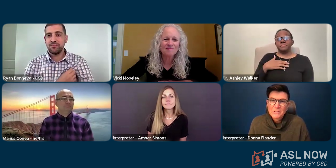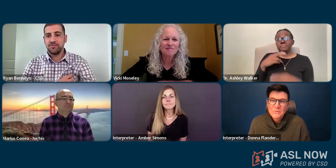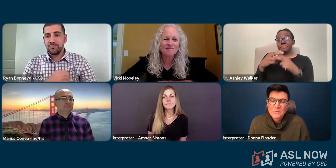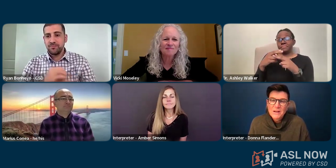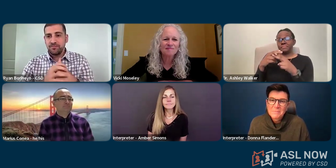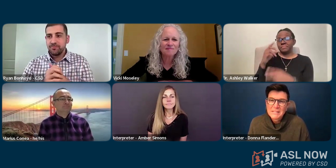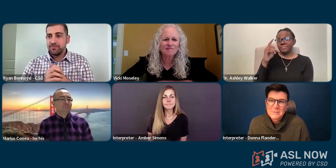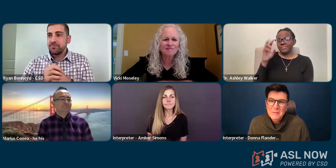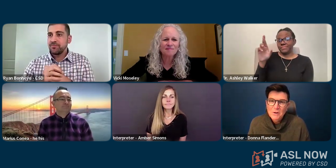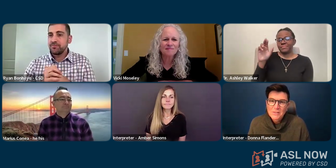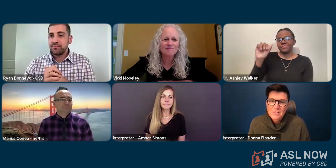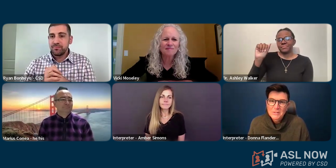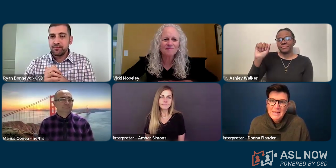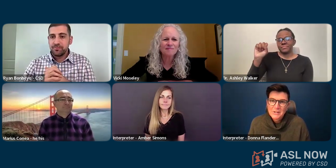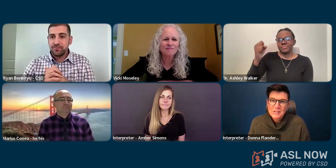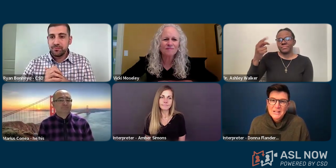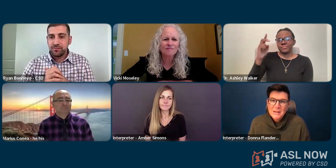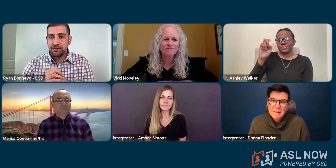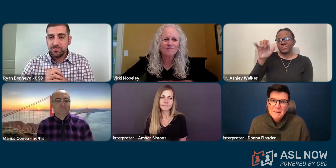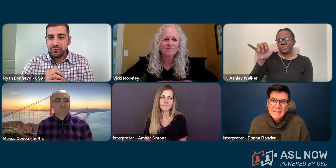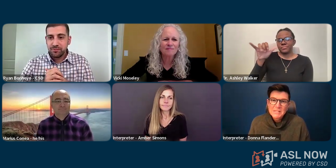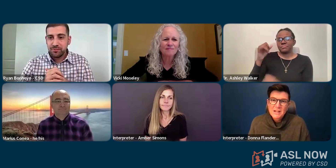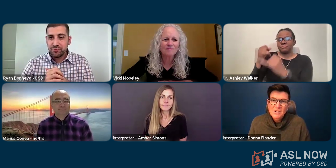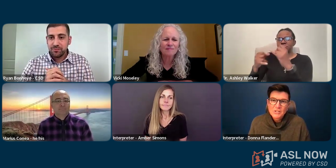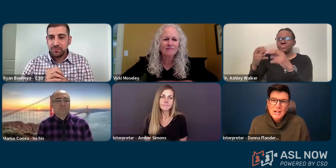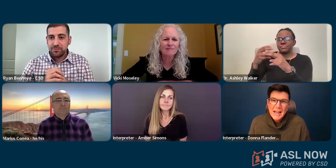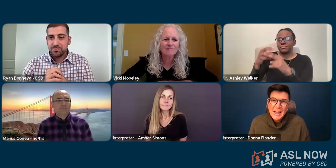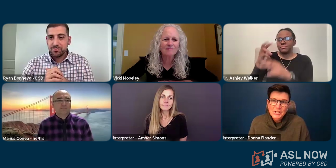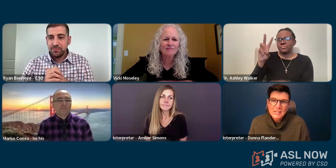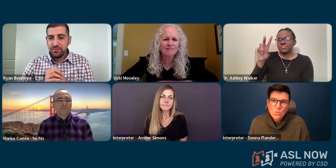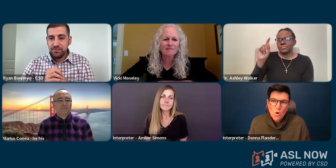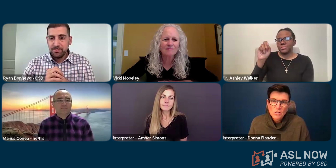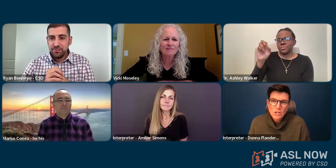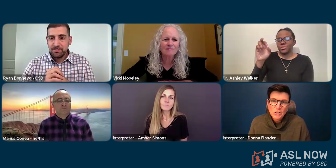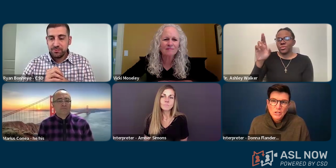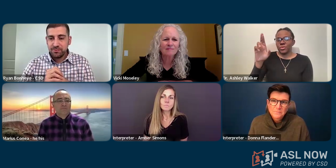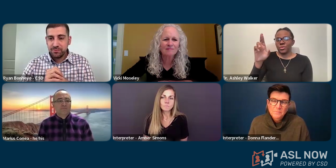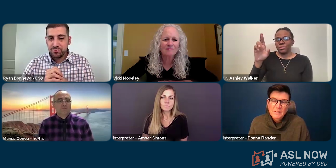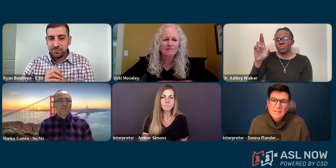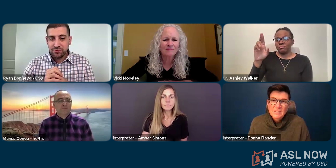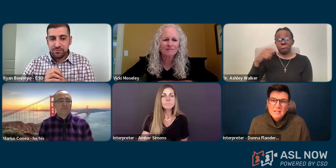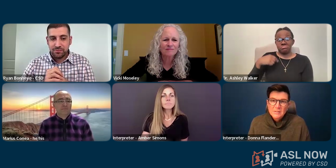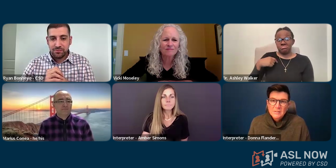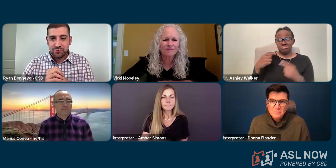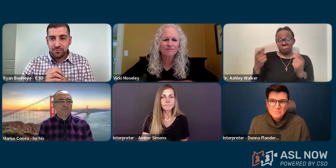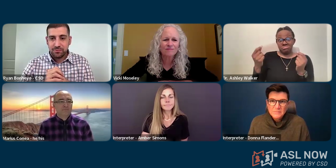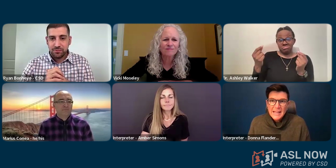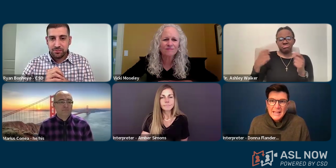Hello, everyone. I'm pleased to be a part of this panel. My name is Dr. Ashley Walker and